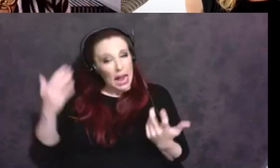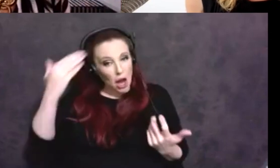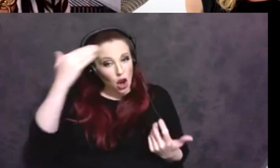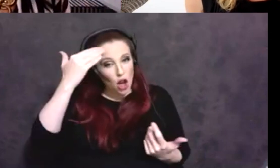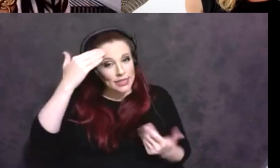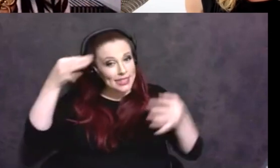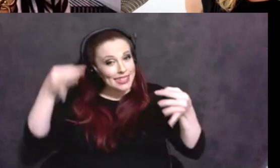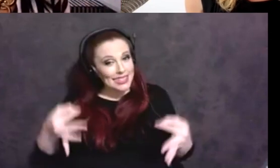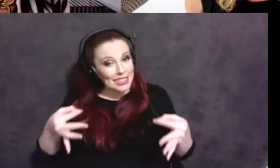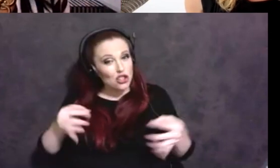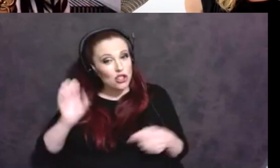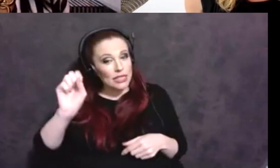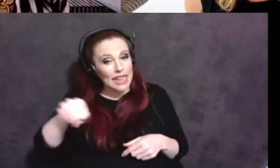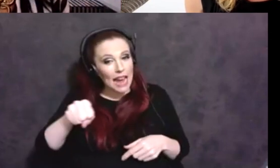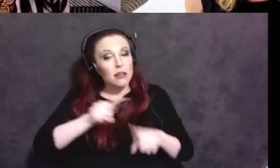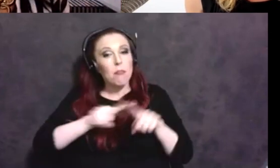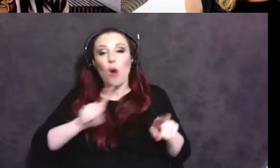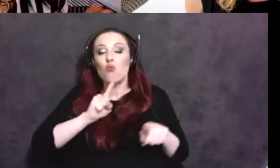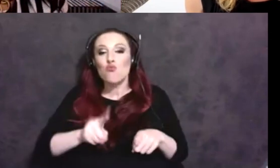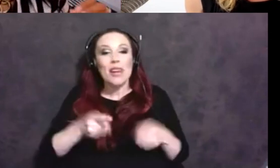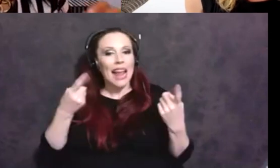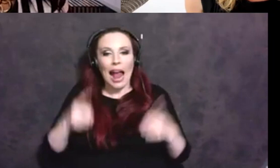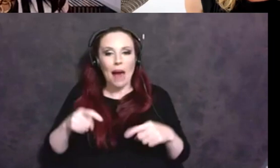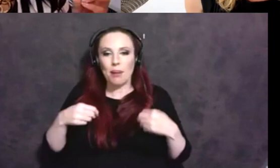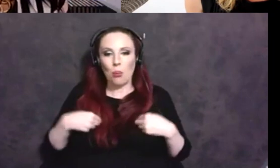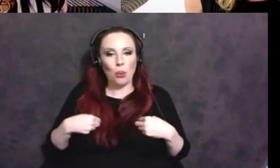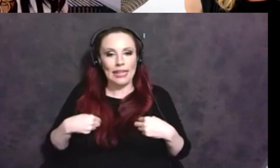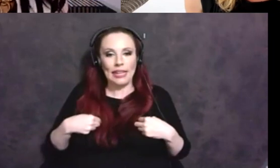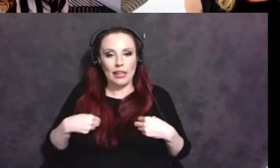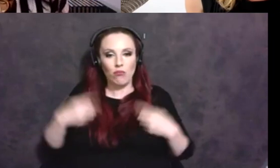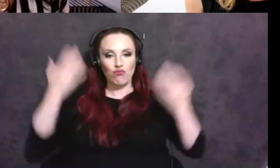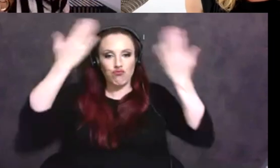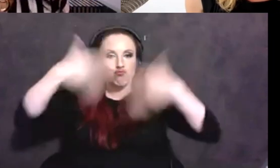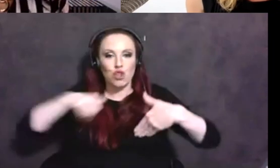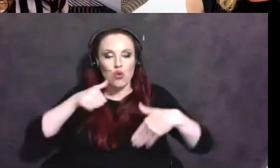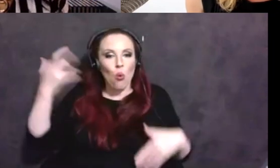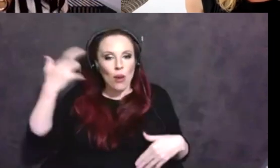avoid threat stimuli, and gravitate towards things that make me feel safe and secure,